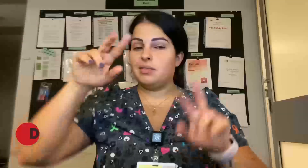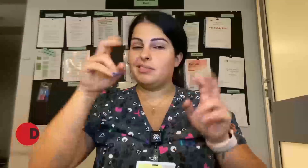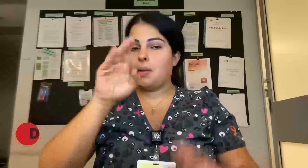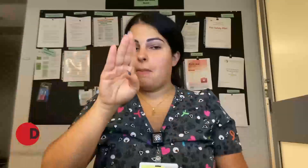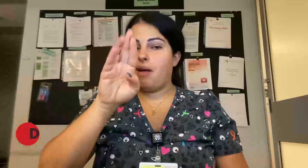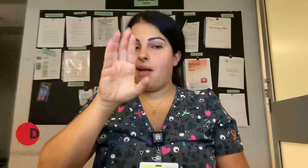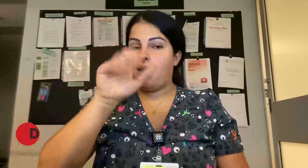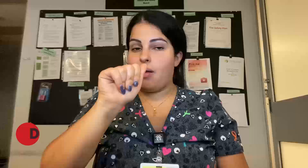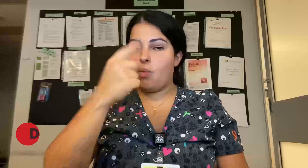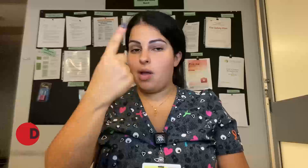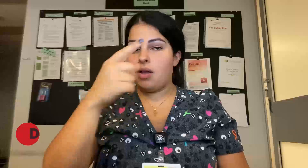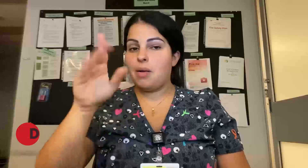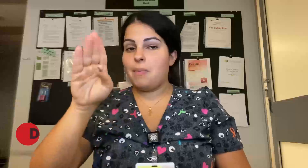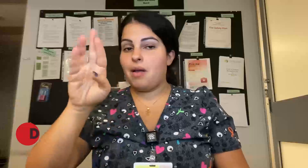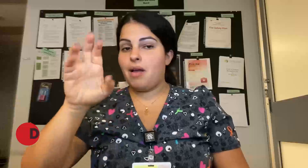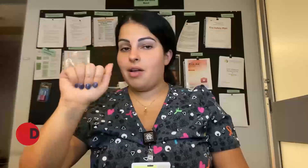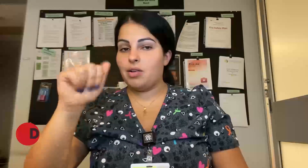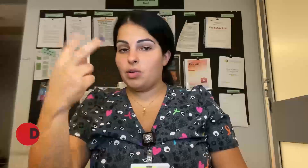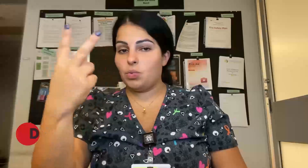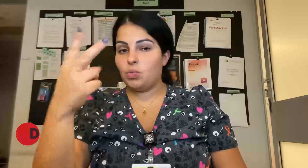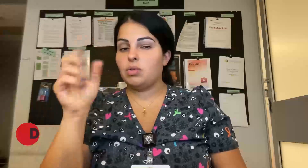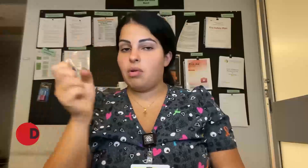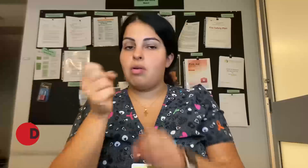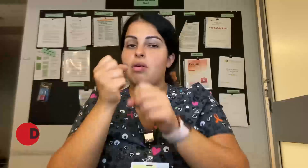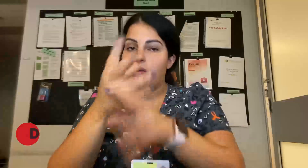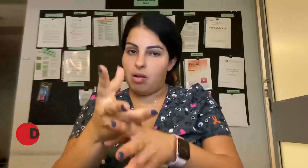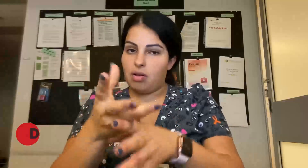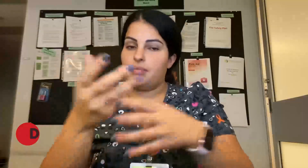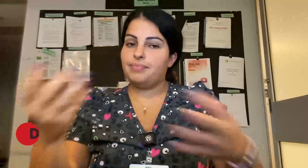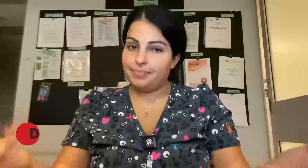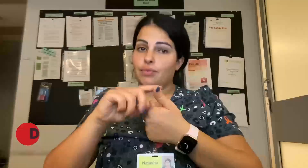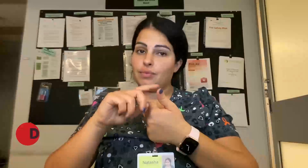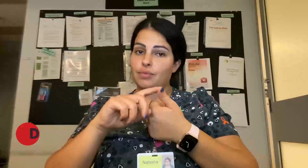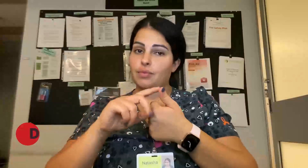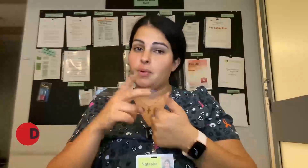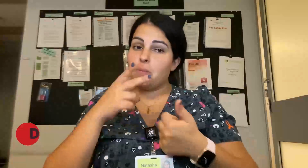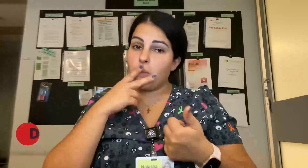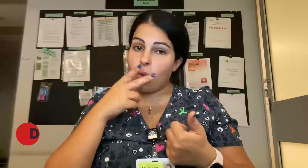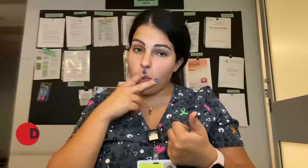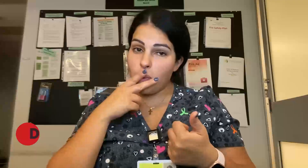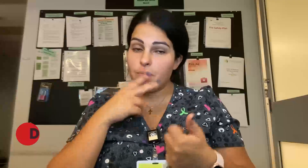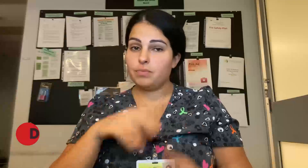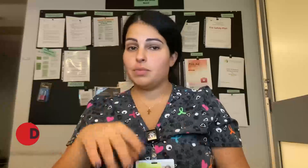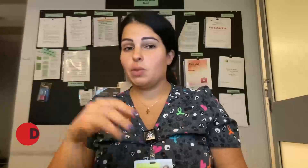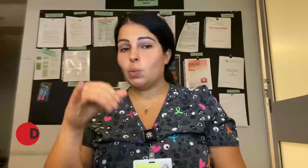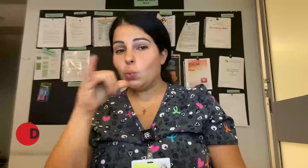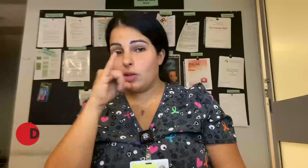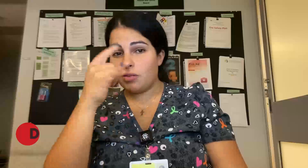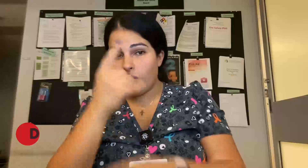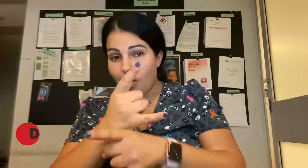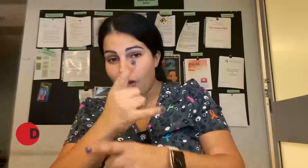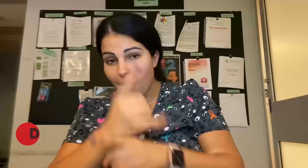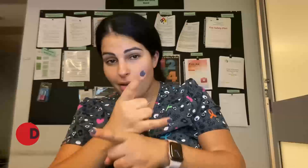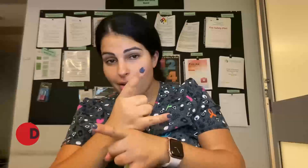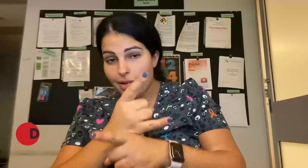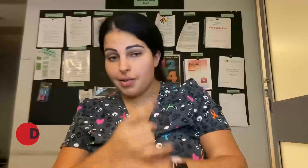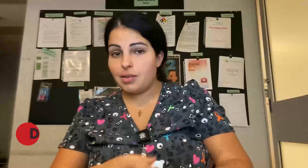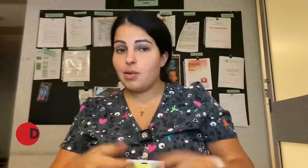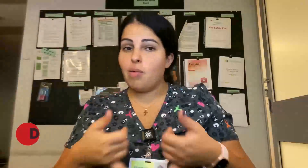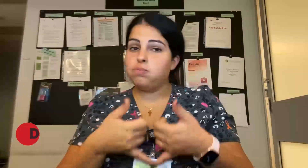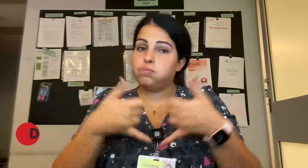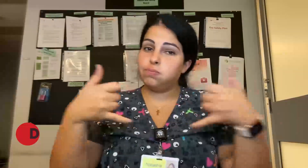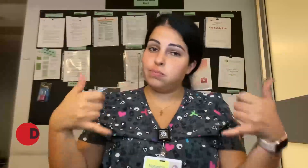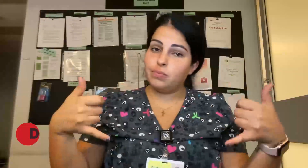BRCA 1 and BRCA 2; smoking, alcohol consumption, obesity,